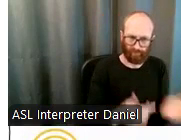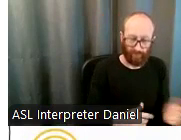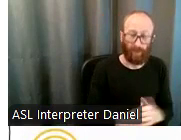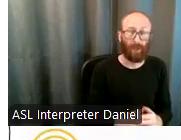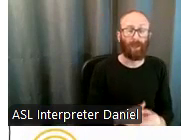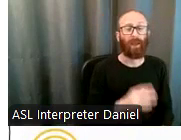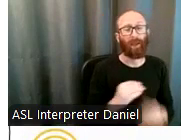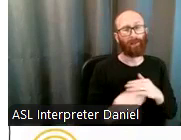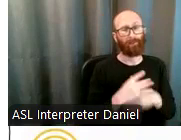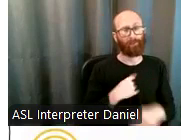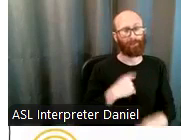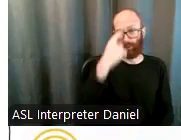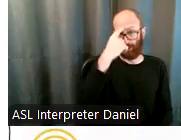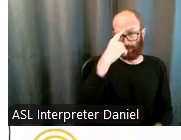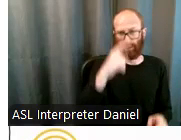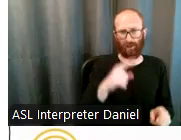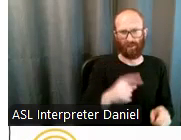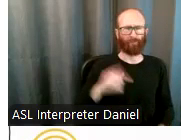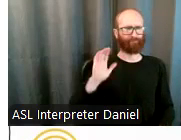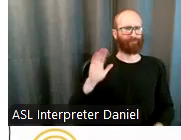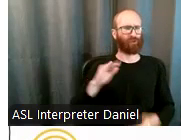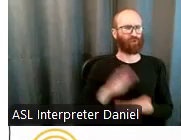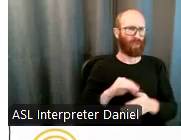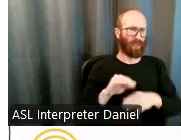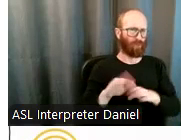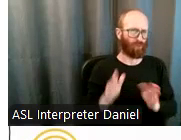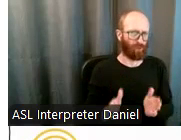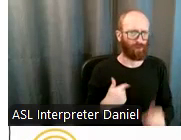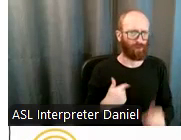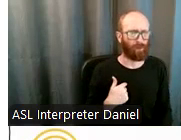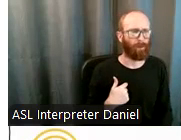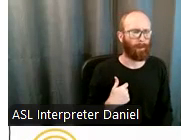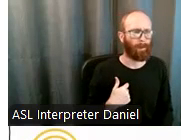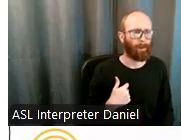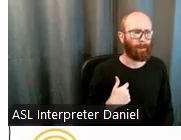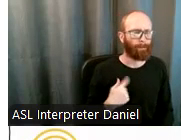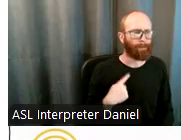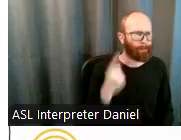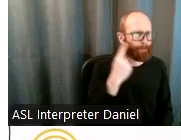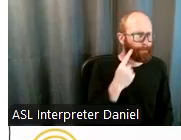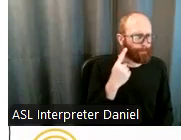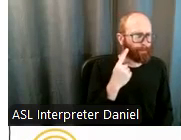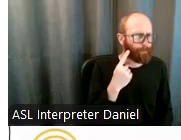a school counselor previously myself, what are we having students immediately take to